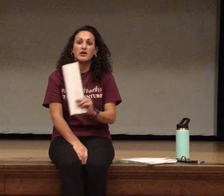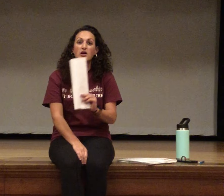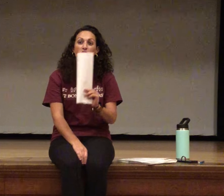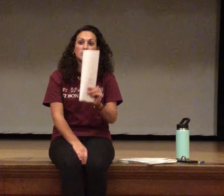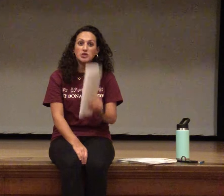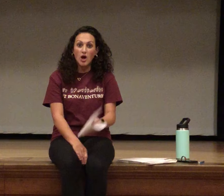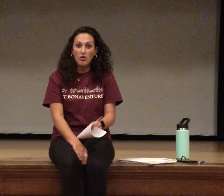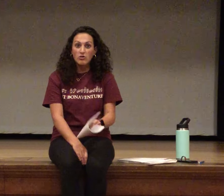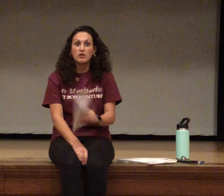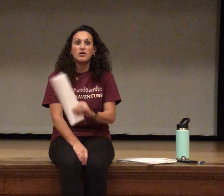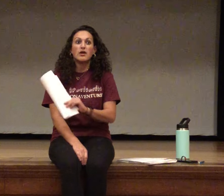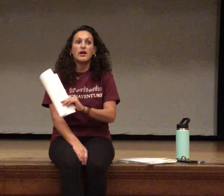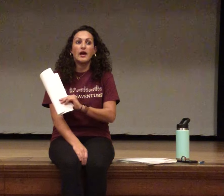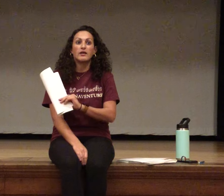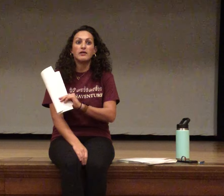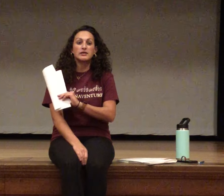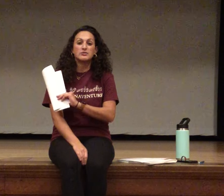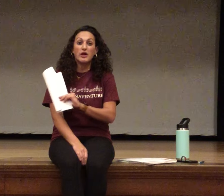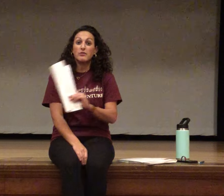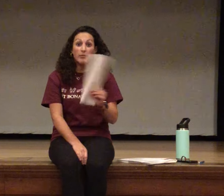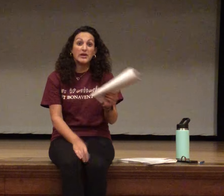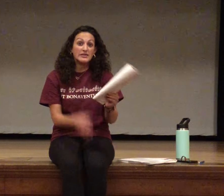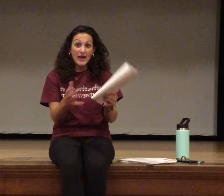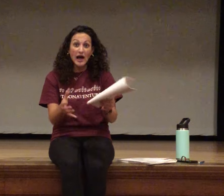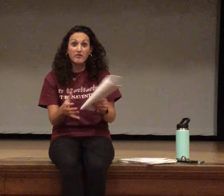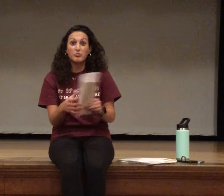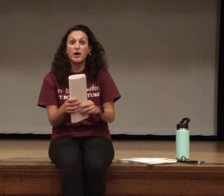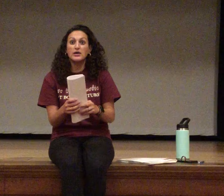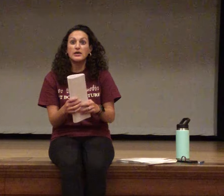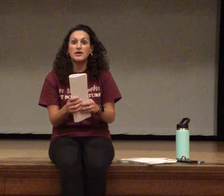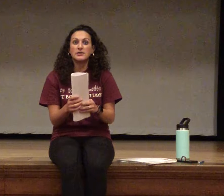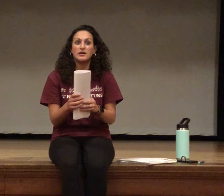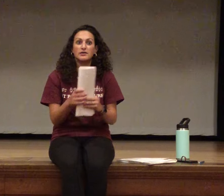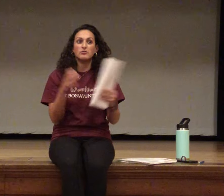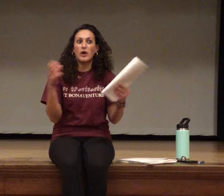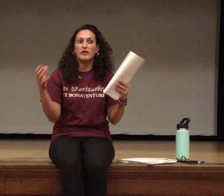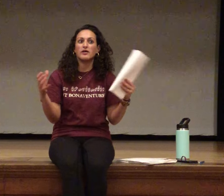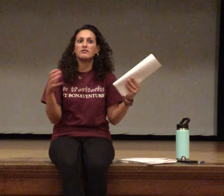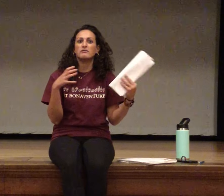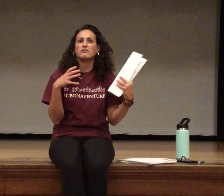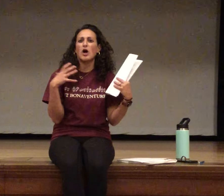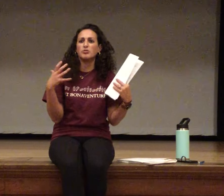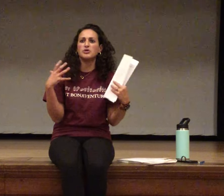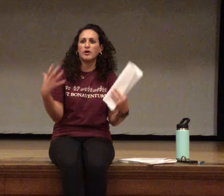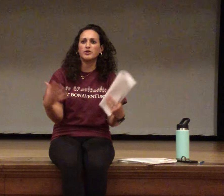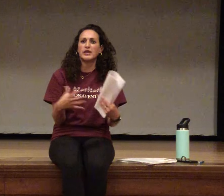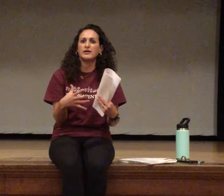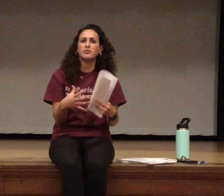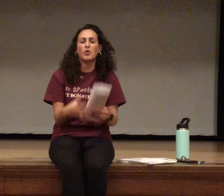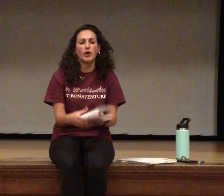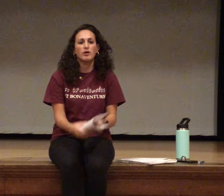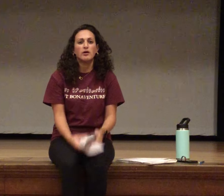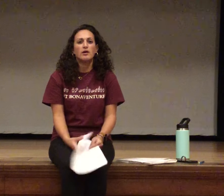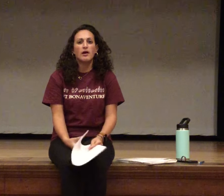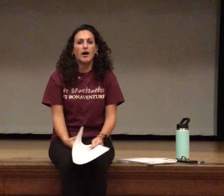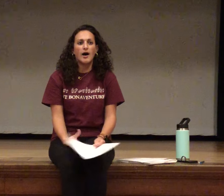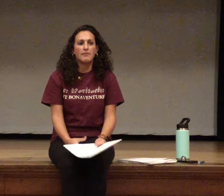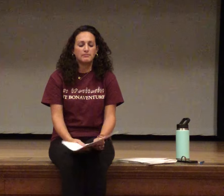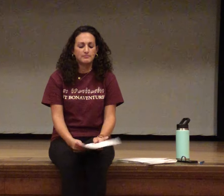very slow and ex and I mean he's deaf but he does it in a way that helps you understand it more um